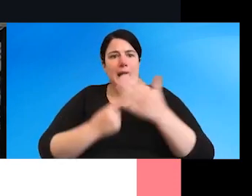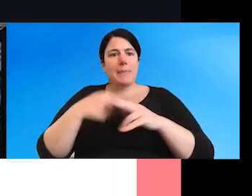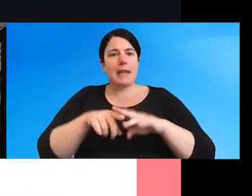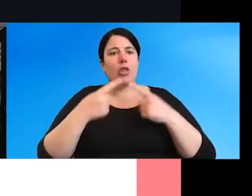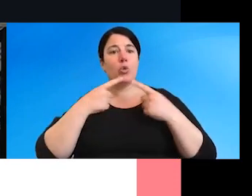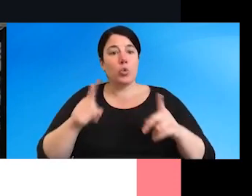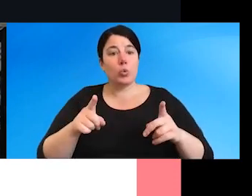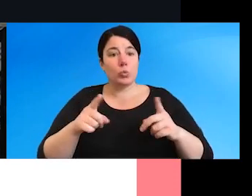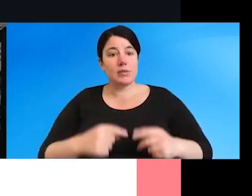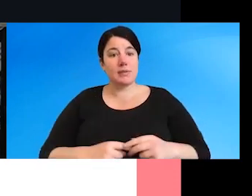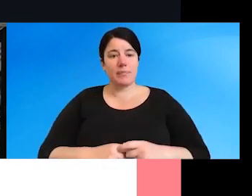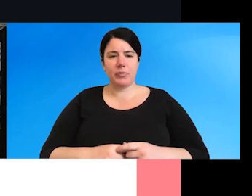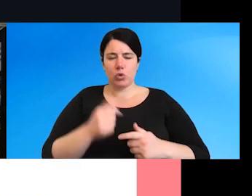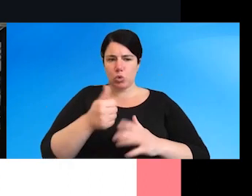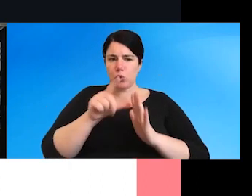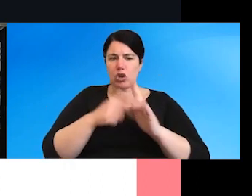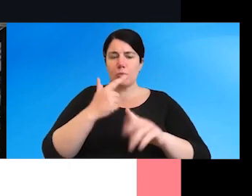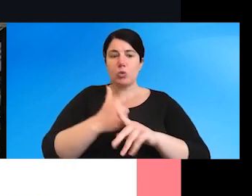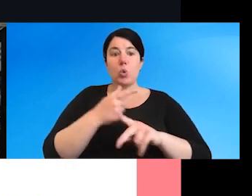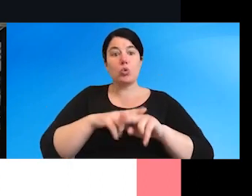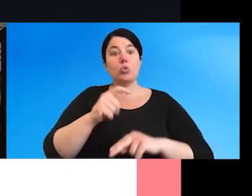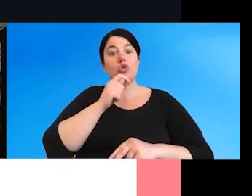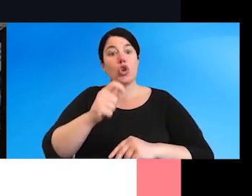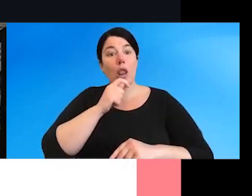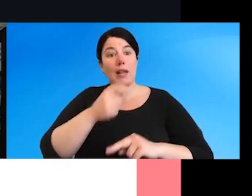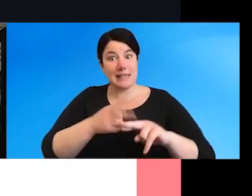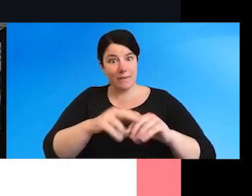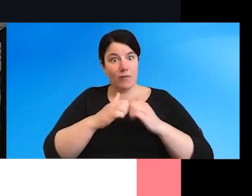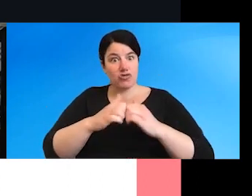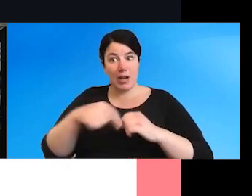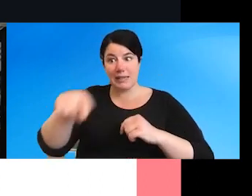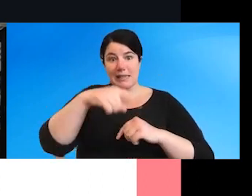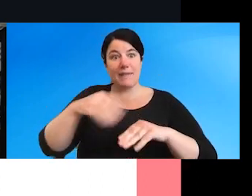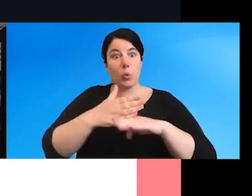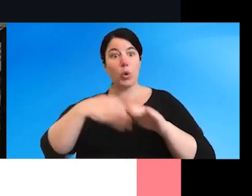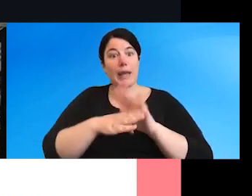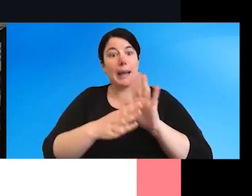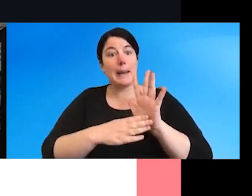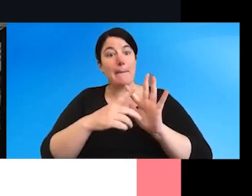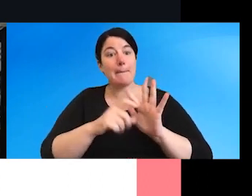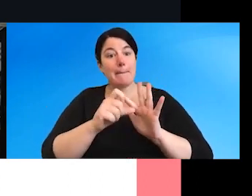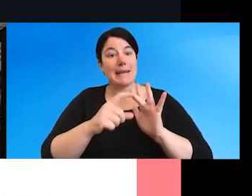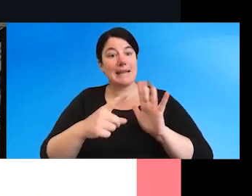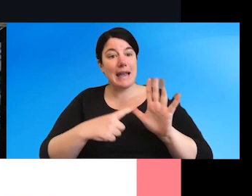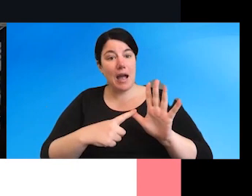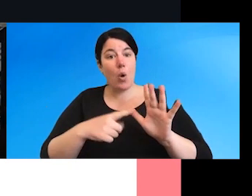time to talk to journalists, if you have those connections, if you work into the media, and if you have been regularly interviewed by